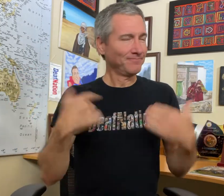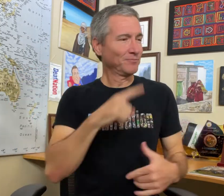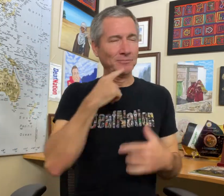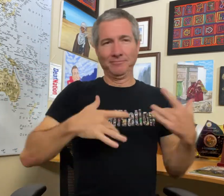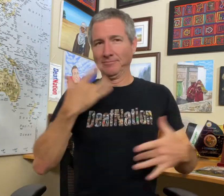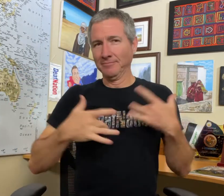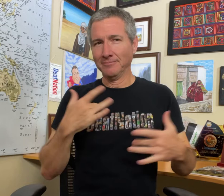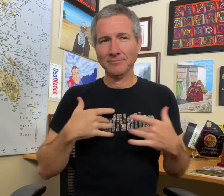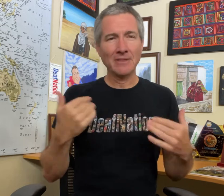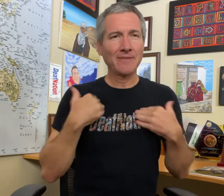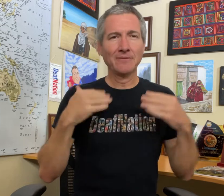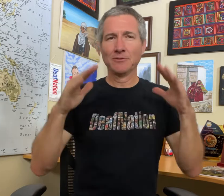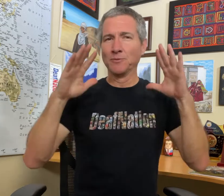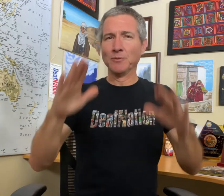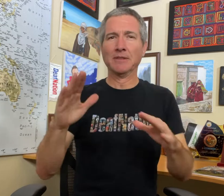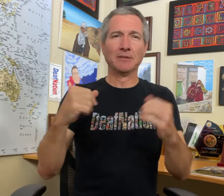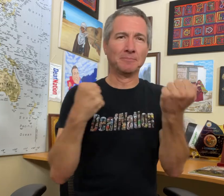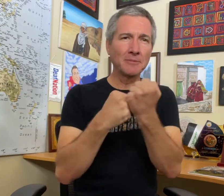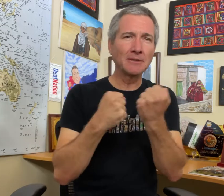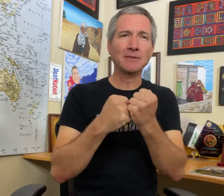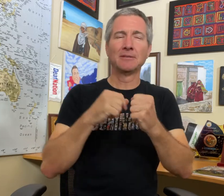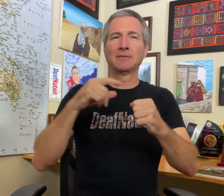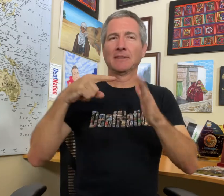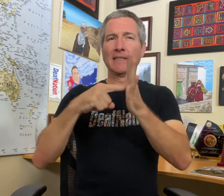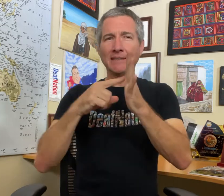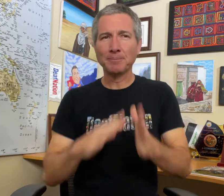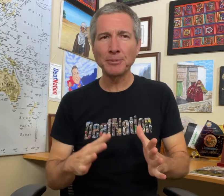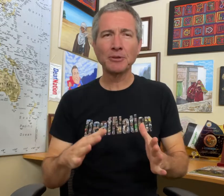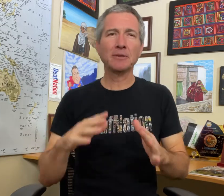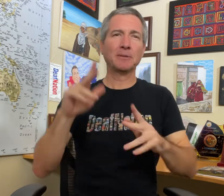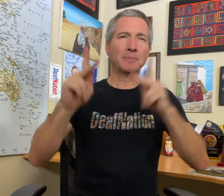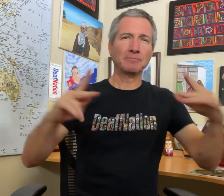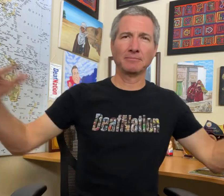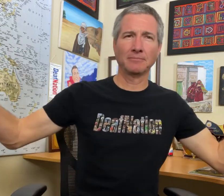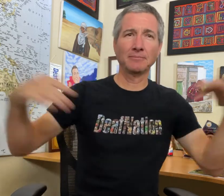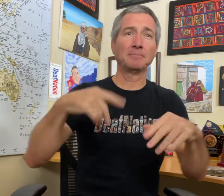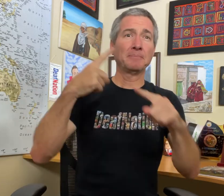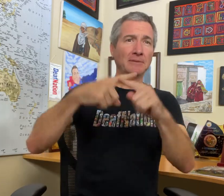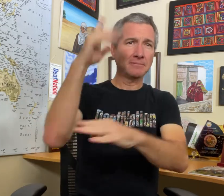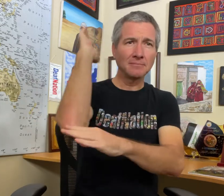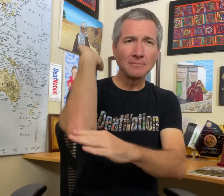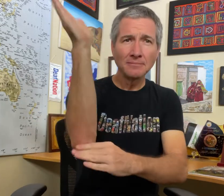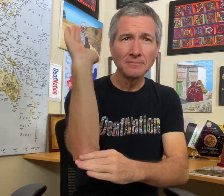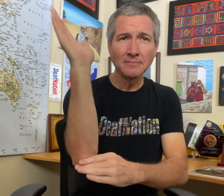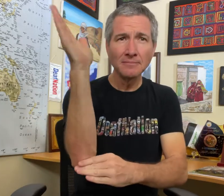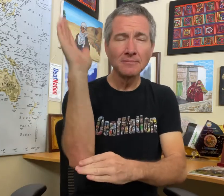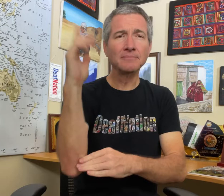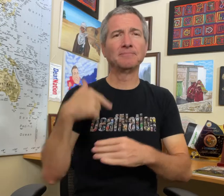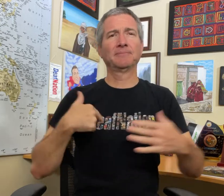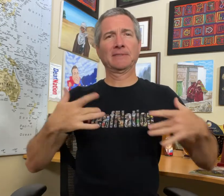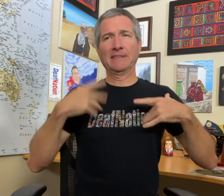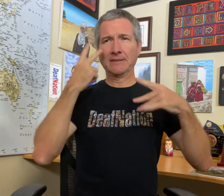Wow, I am really excited about having great sponsors, exhibitors, and attendees coming to the event. Plus presenters.